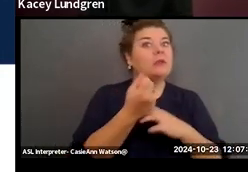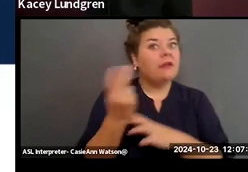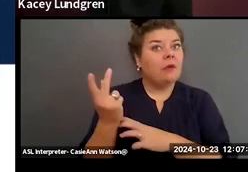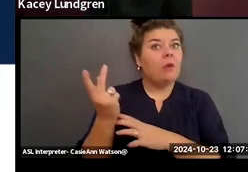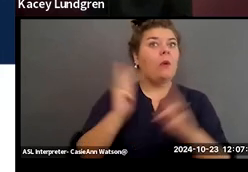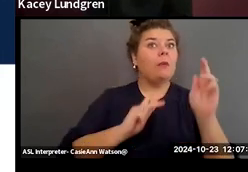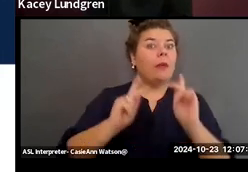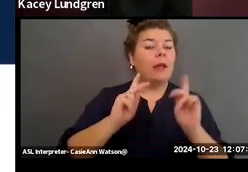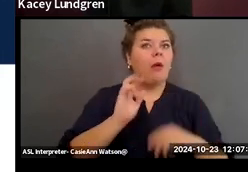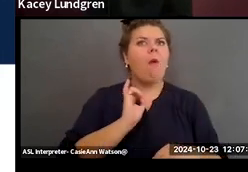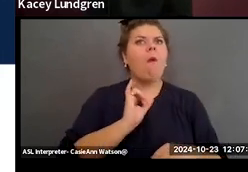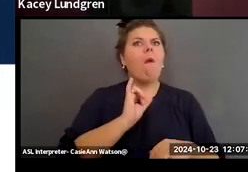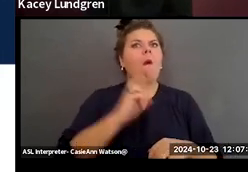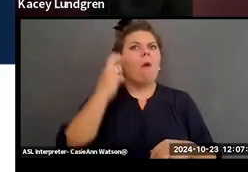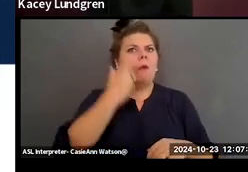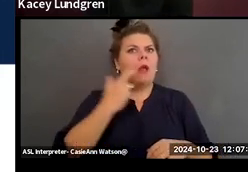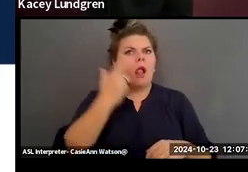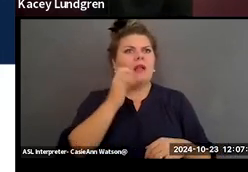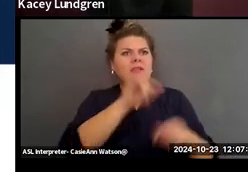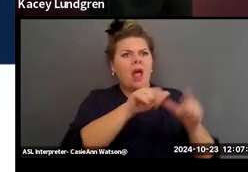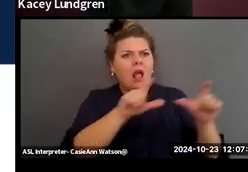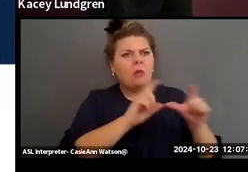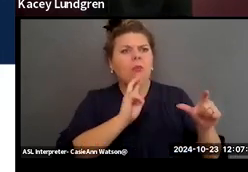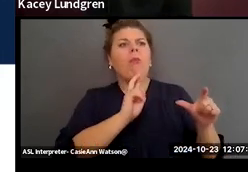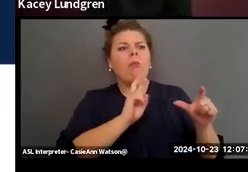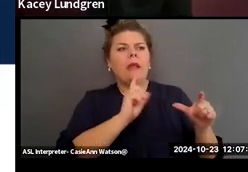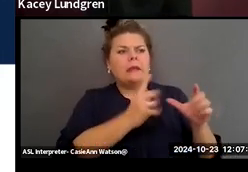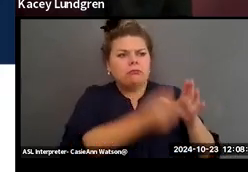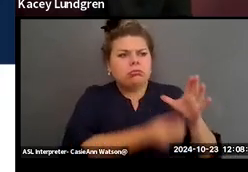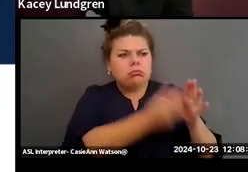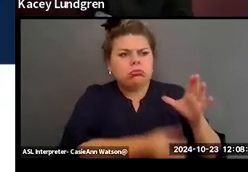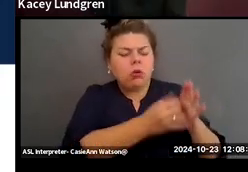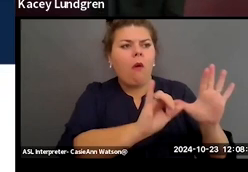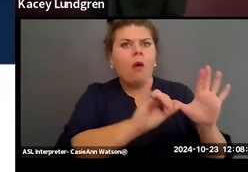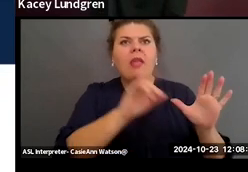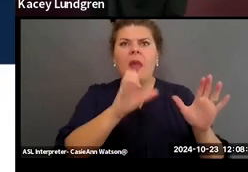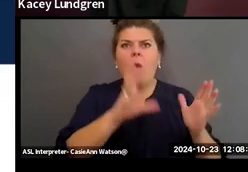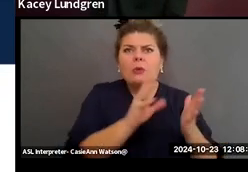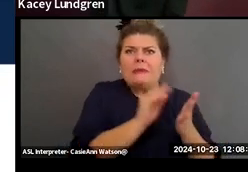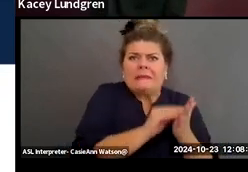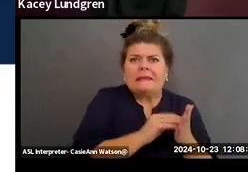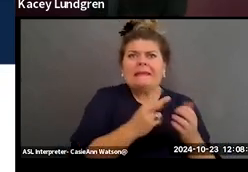who realized these languages were disappearing and tried to document and revitalize them before it was too late.